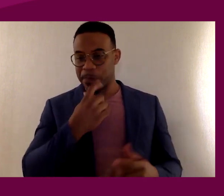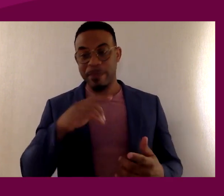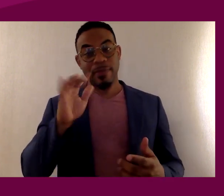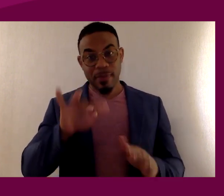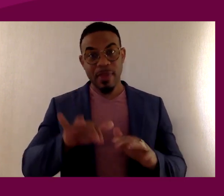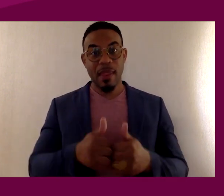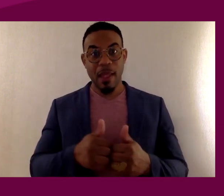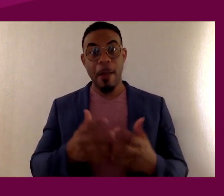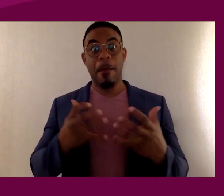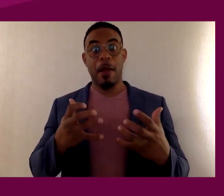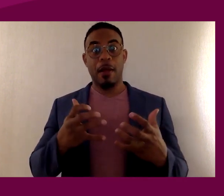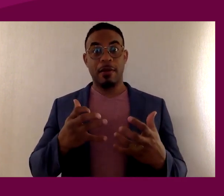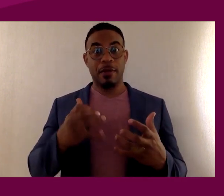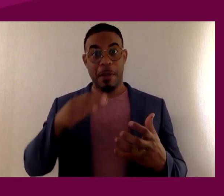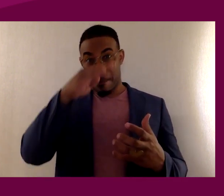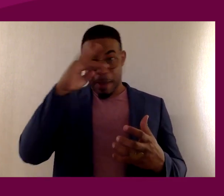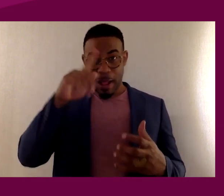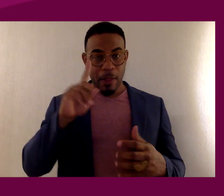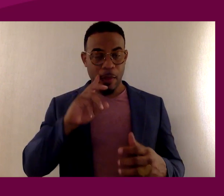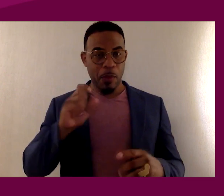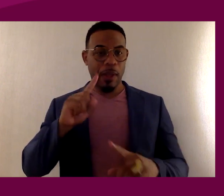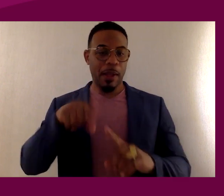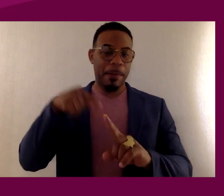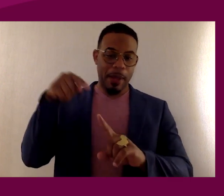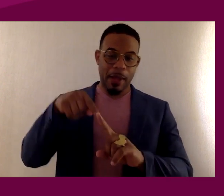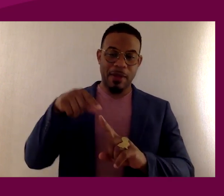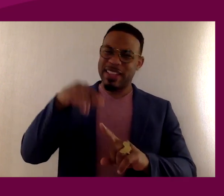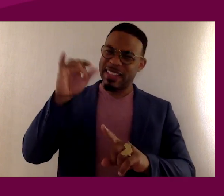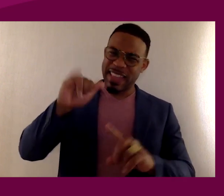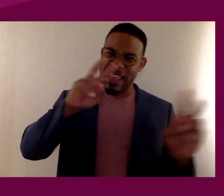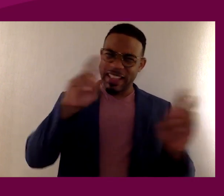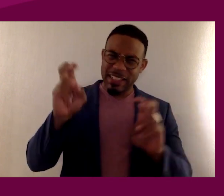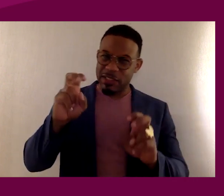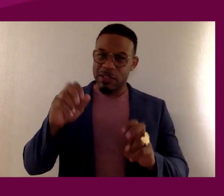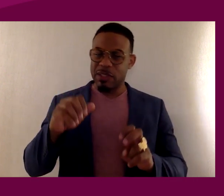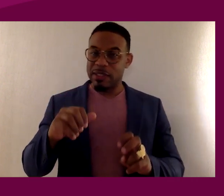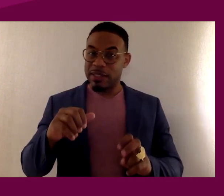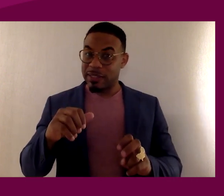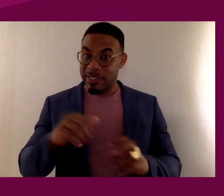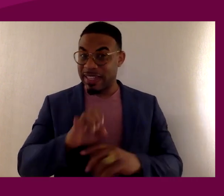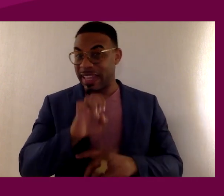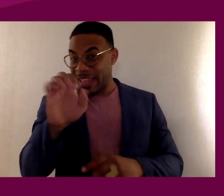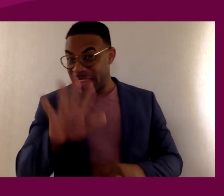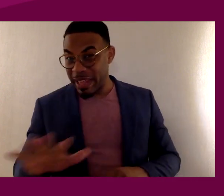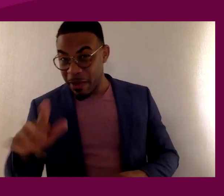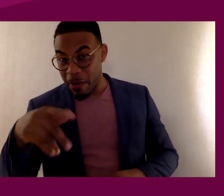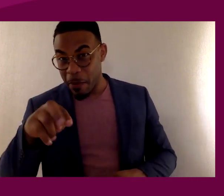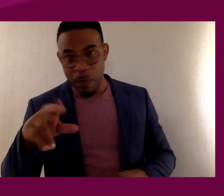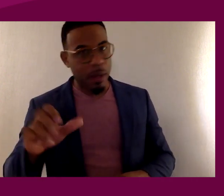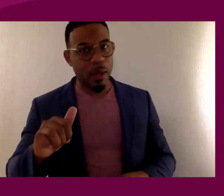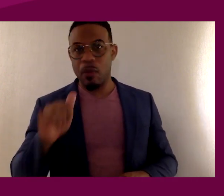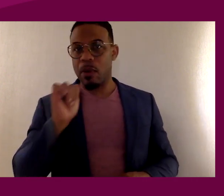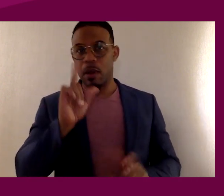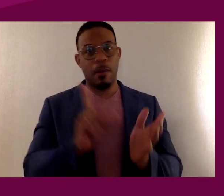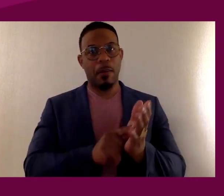seeing us and talking with us. That's how much of a blackout there was about this issue in the East